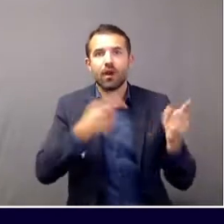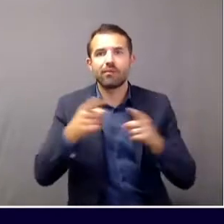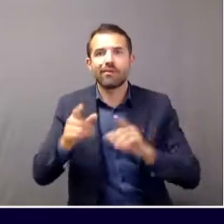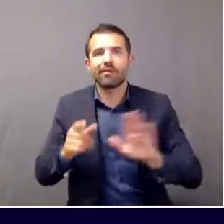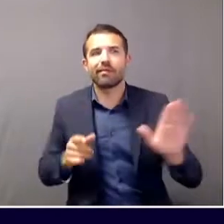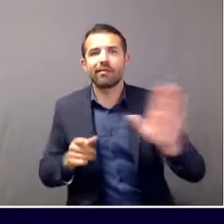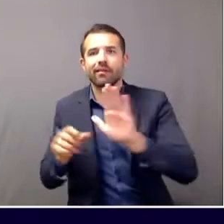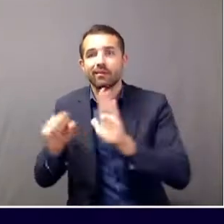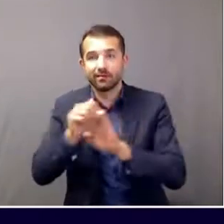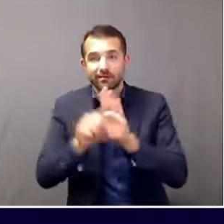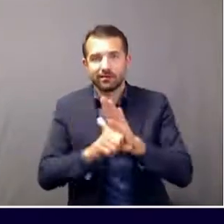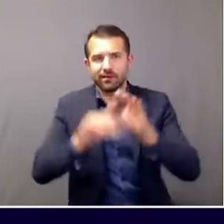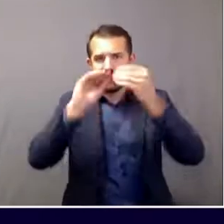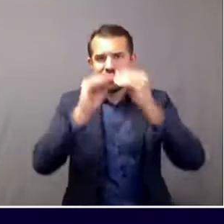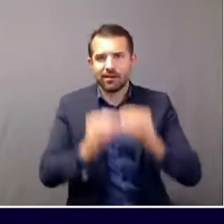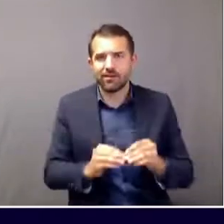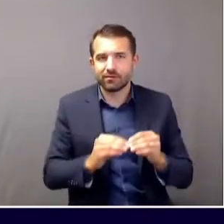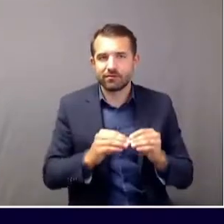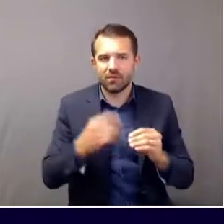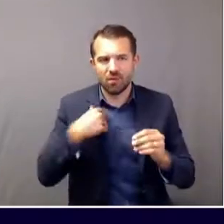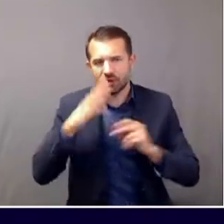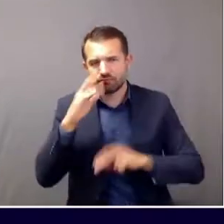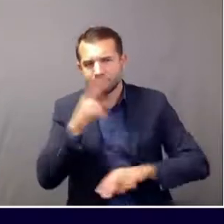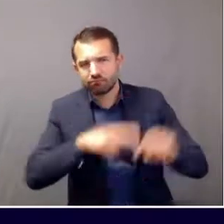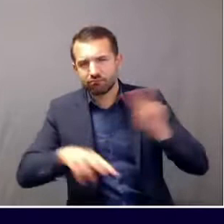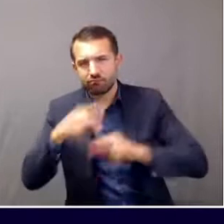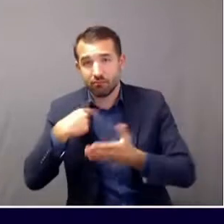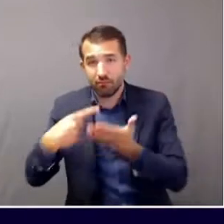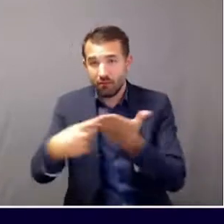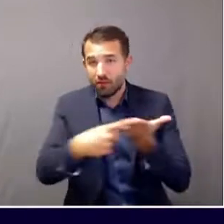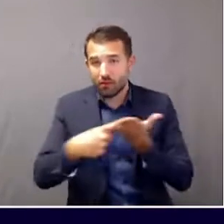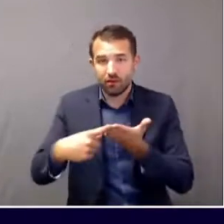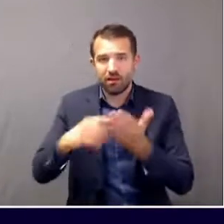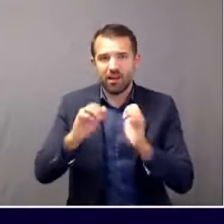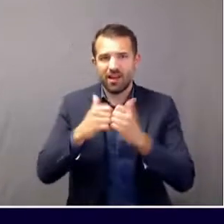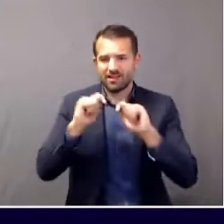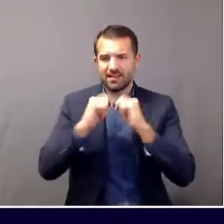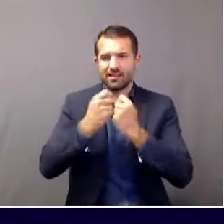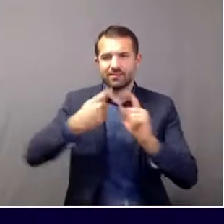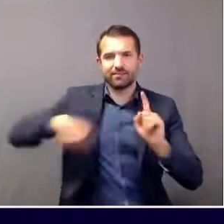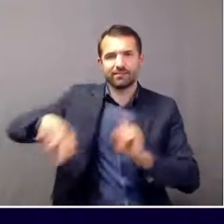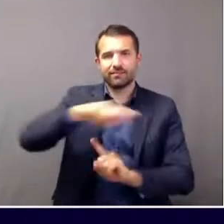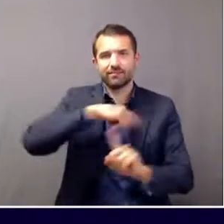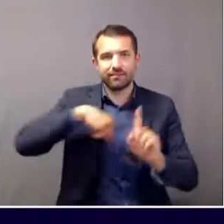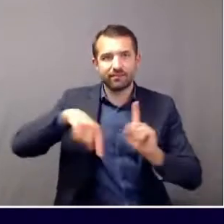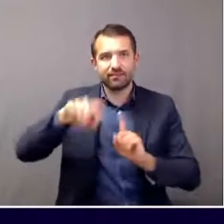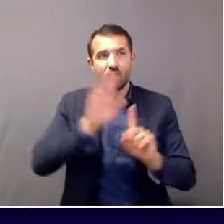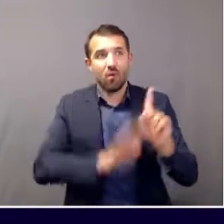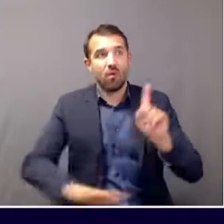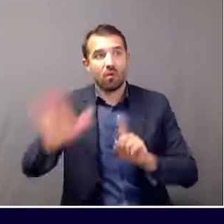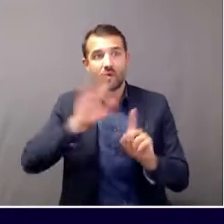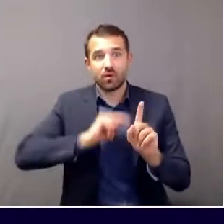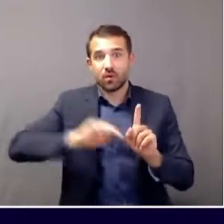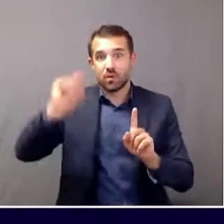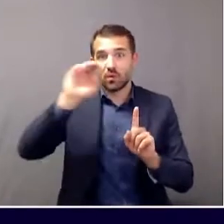data we review them I've discuss them with my colleagues in the